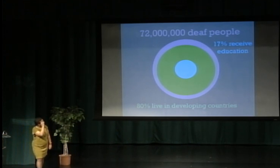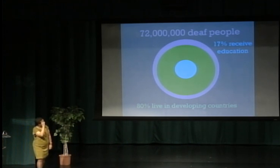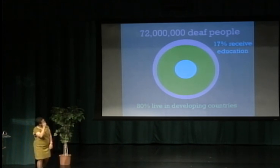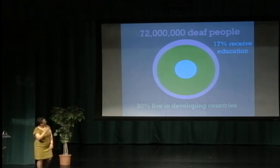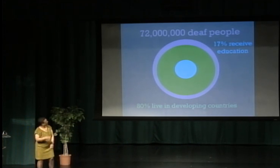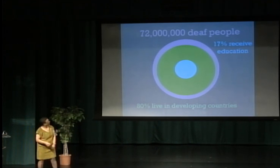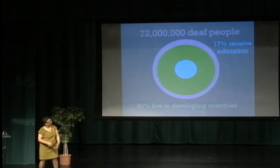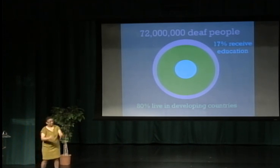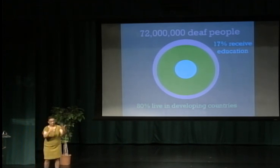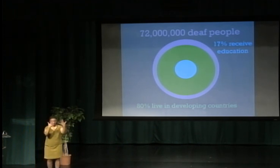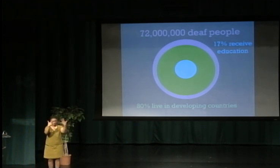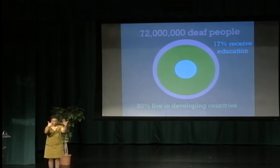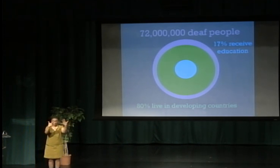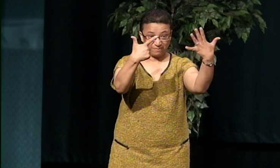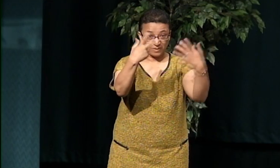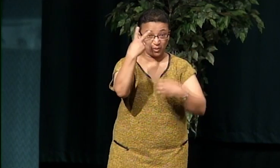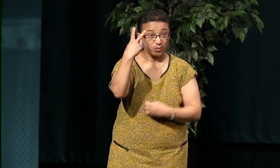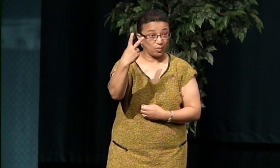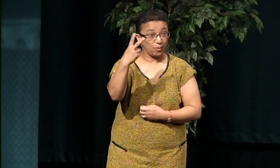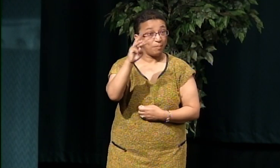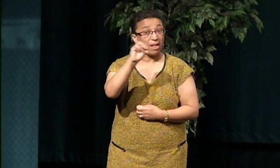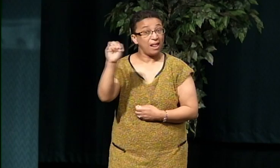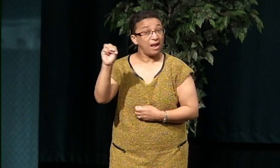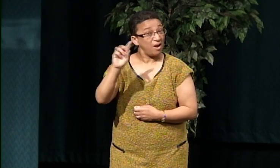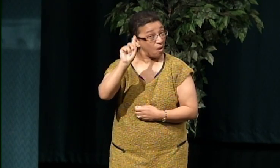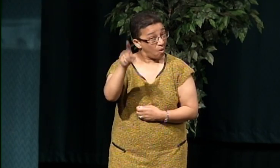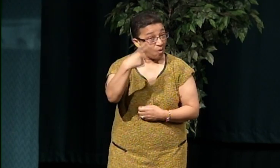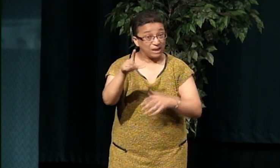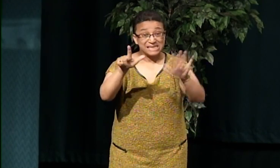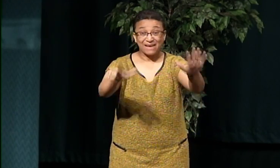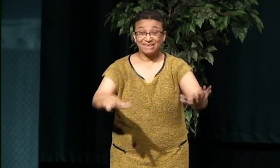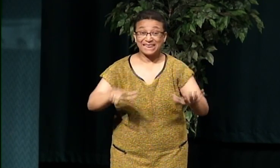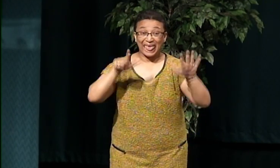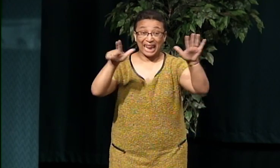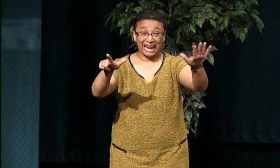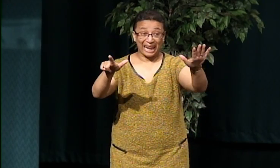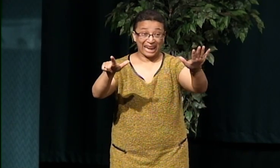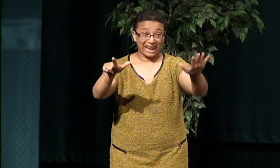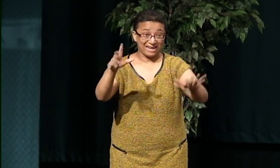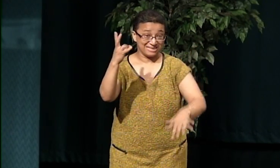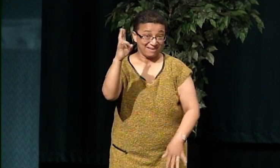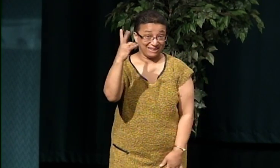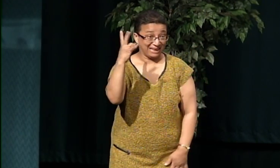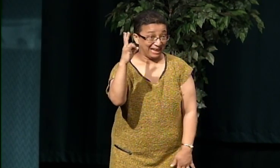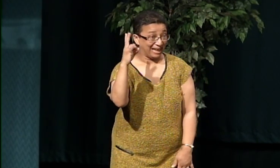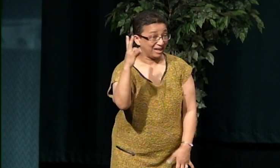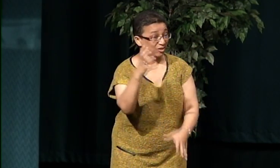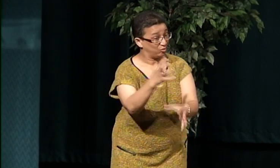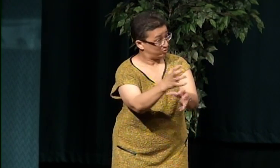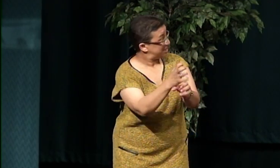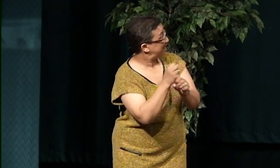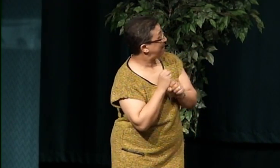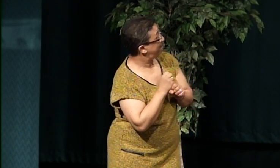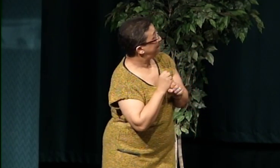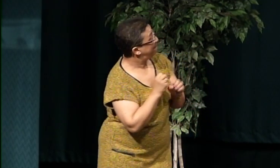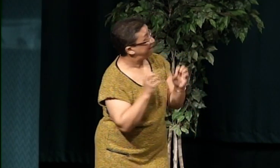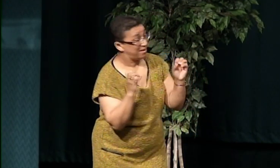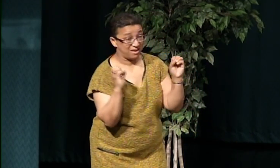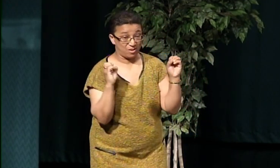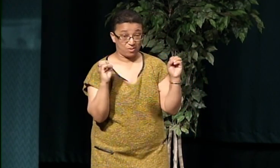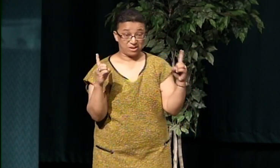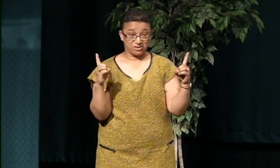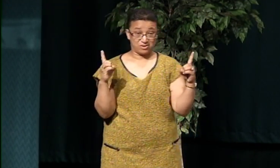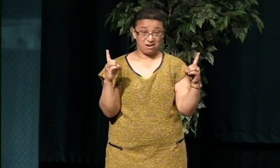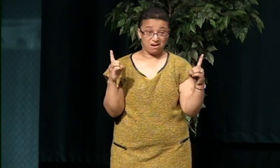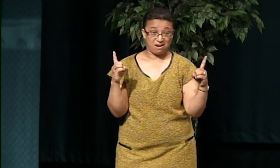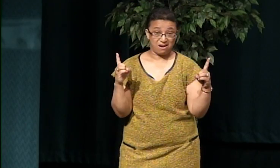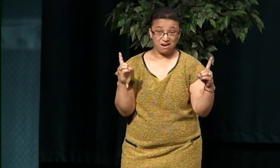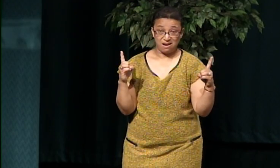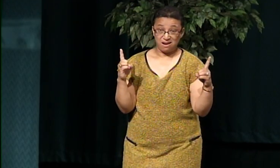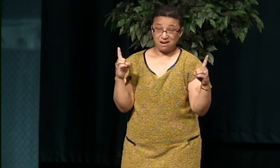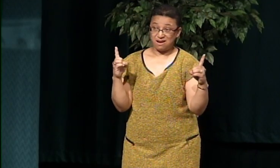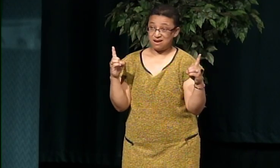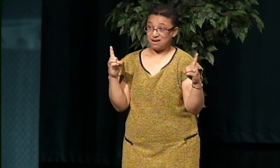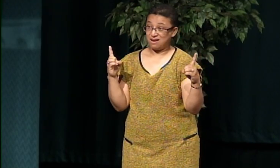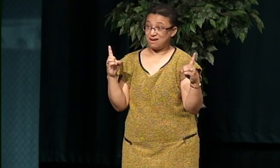That means, oh, in addition only 17%